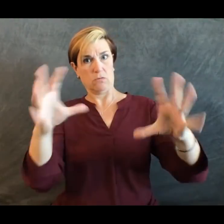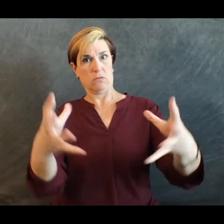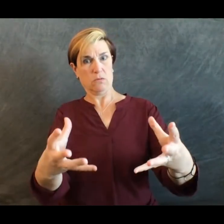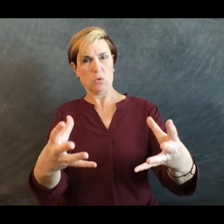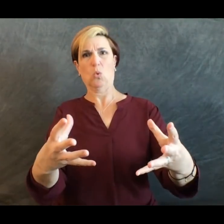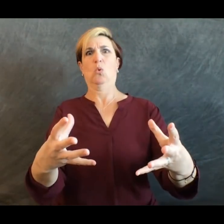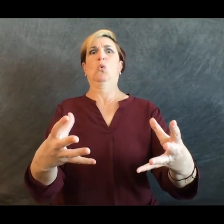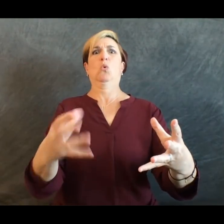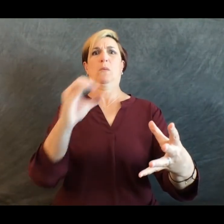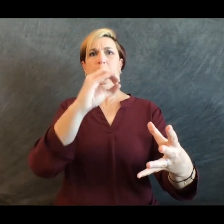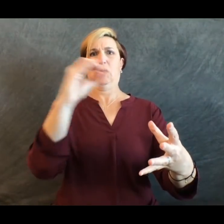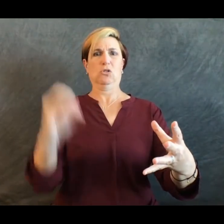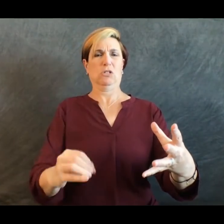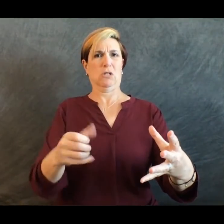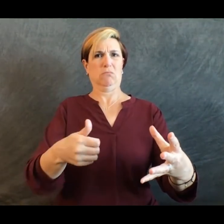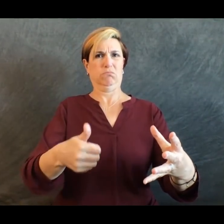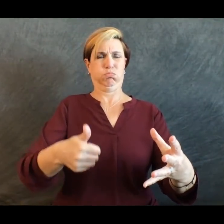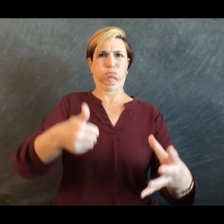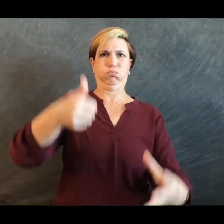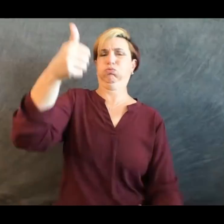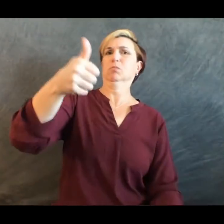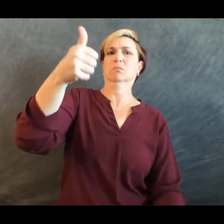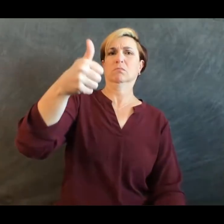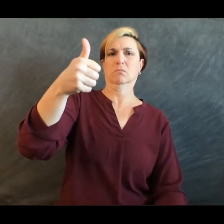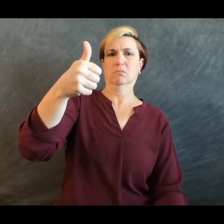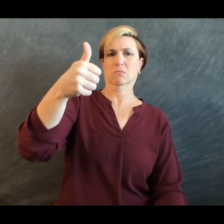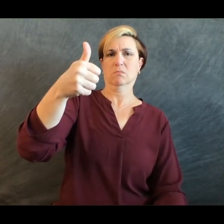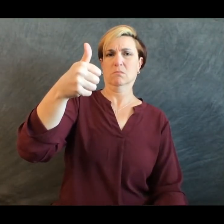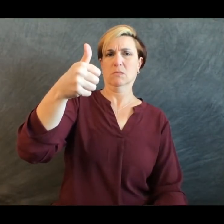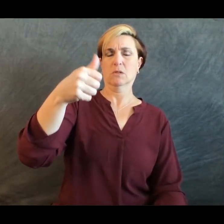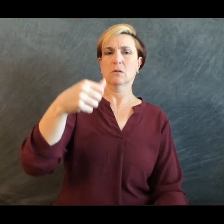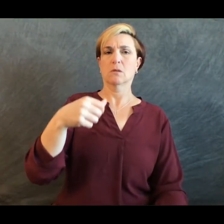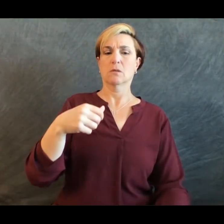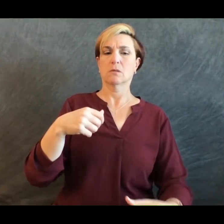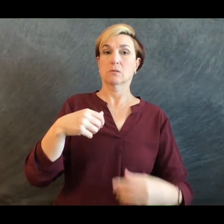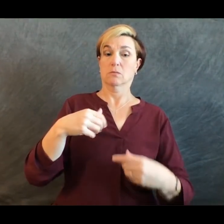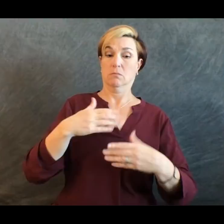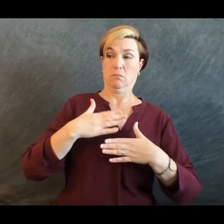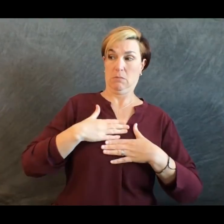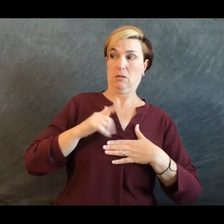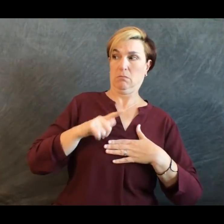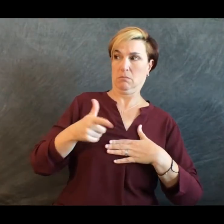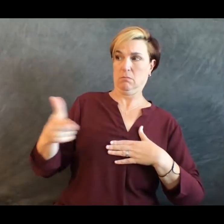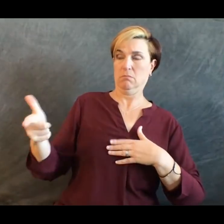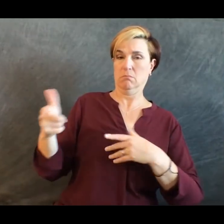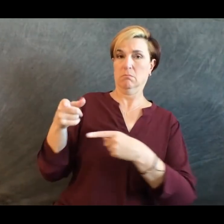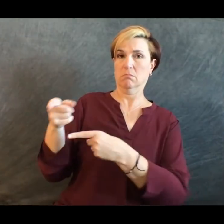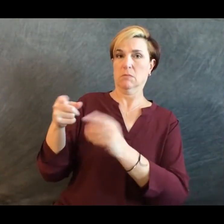information right after we're finished here he'll be coming up and saying